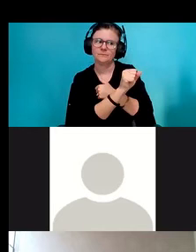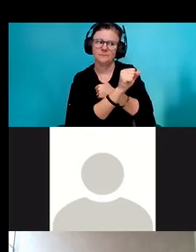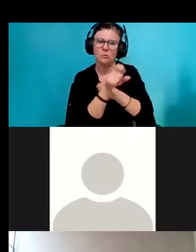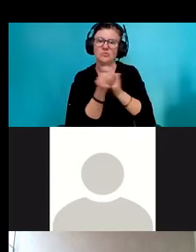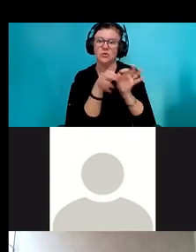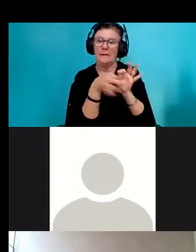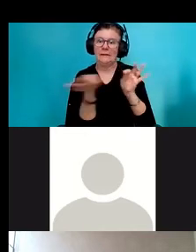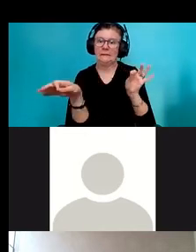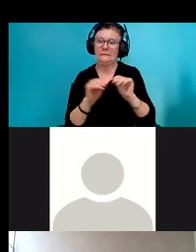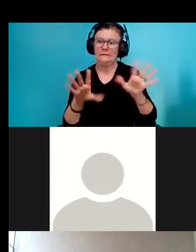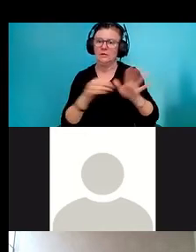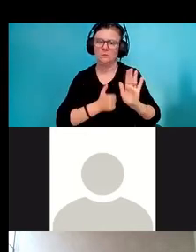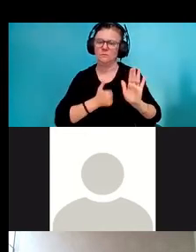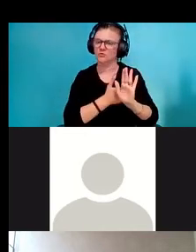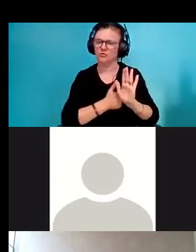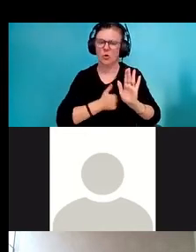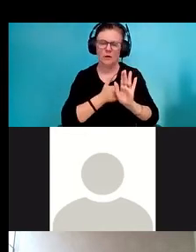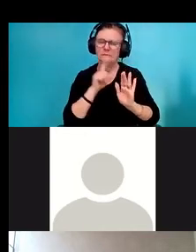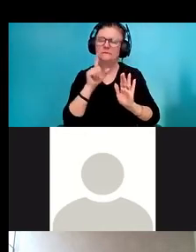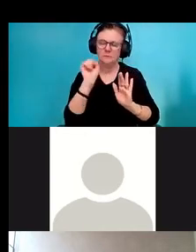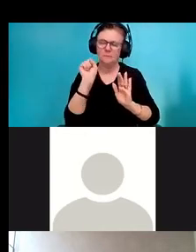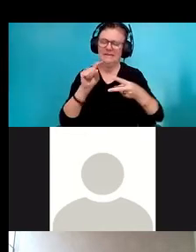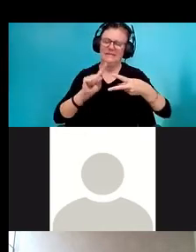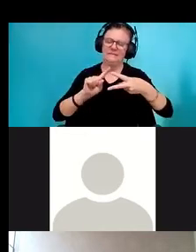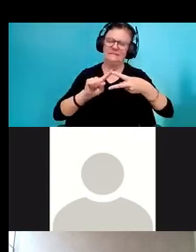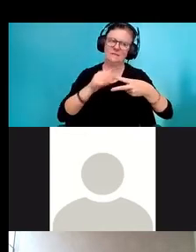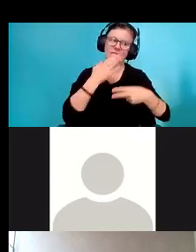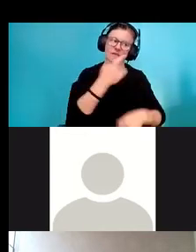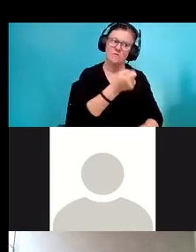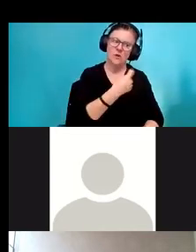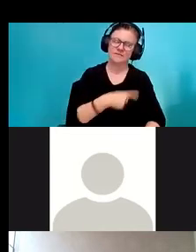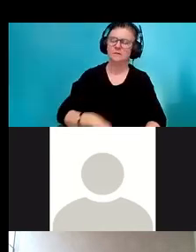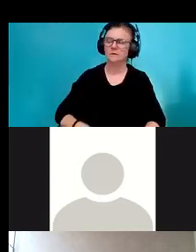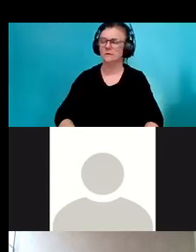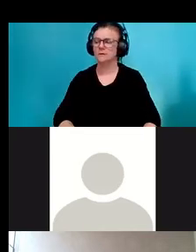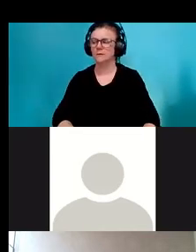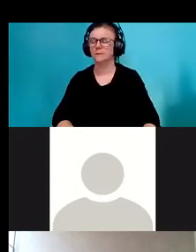with more clarity at the very beginning. Thank you for asking it.